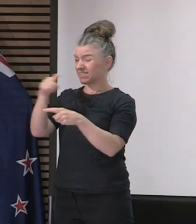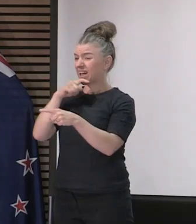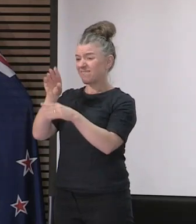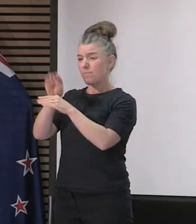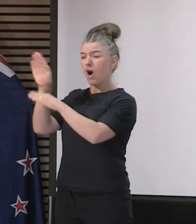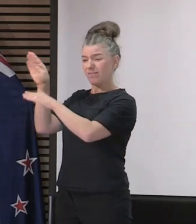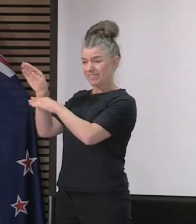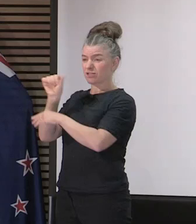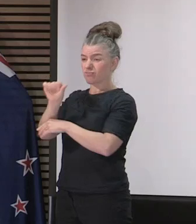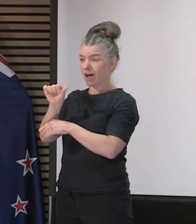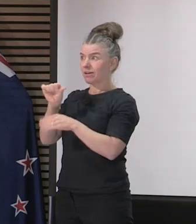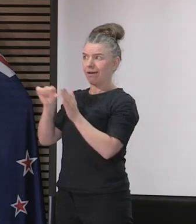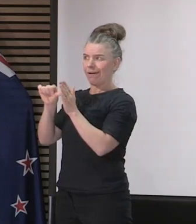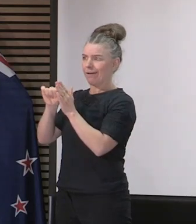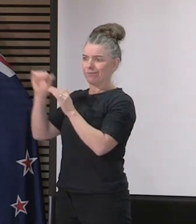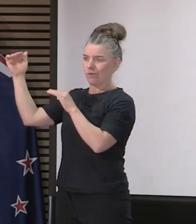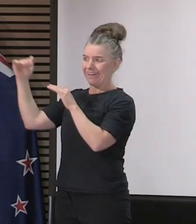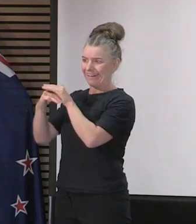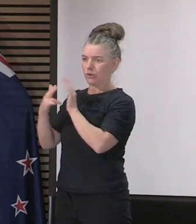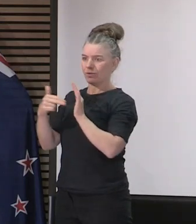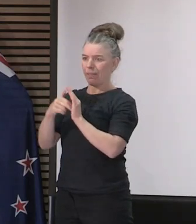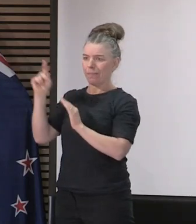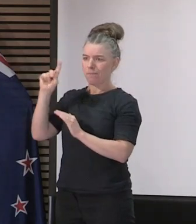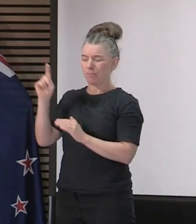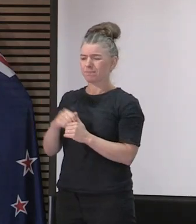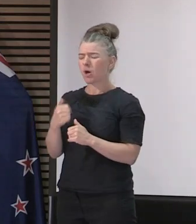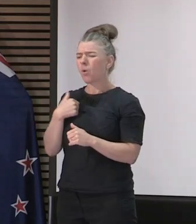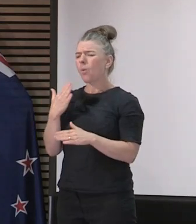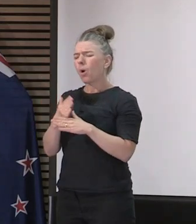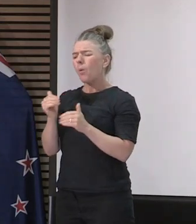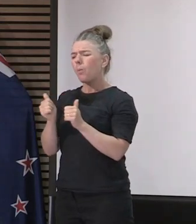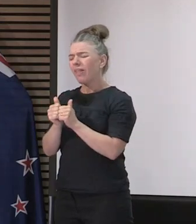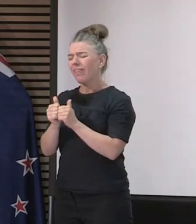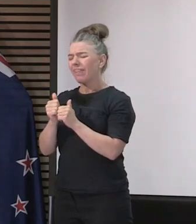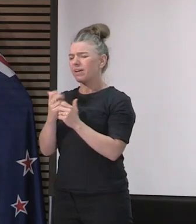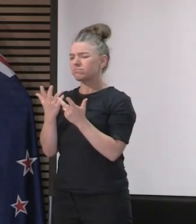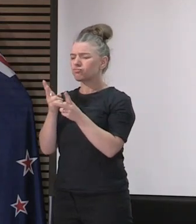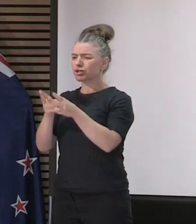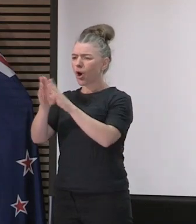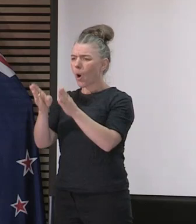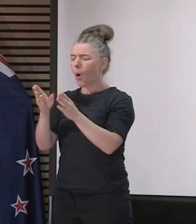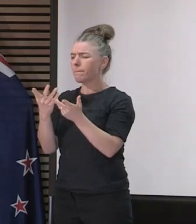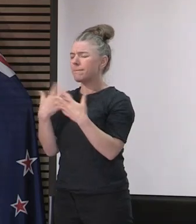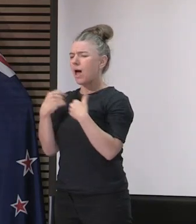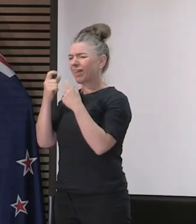sector or aged residential care where we have quite a number of workers from